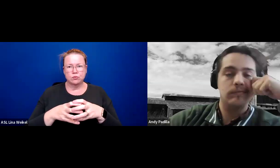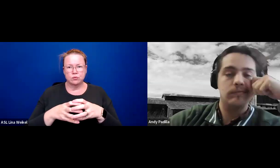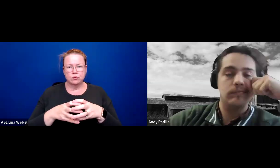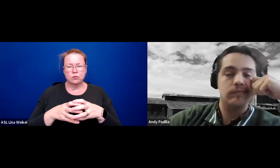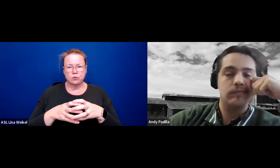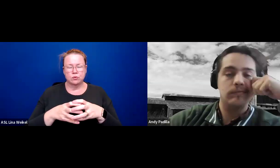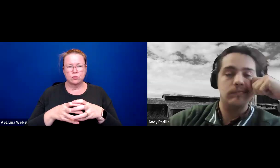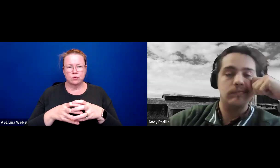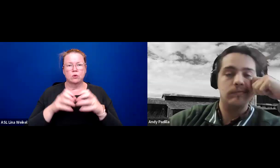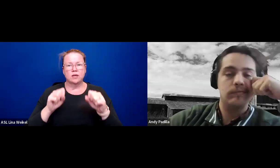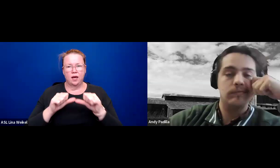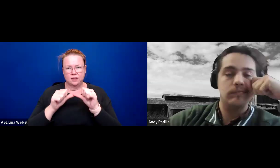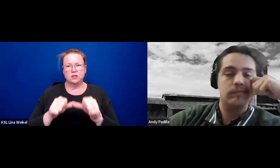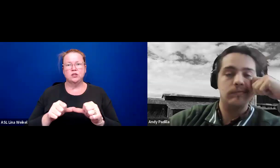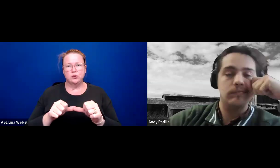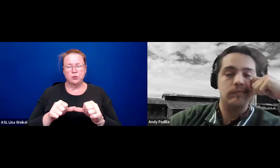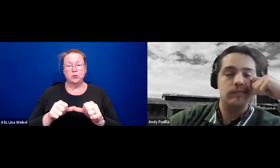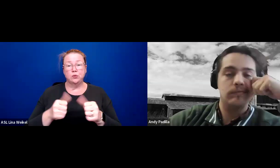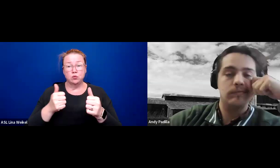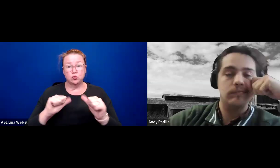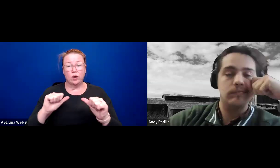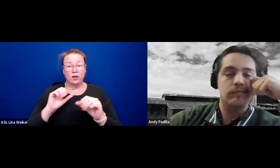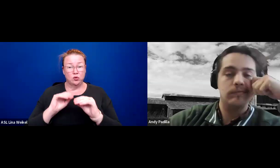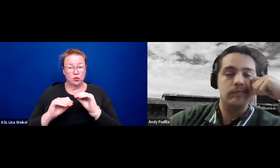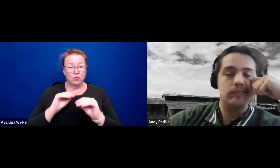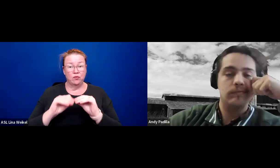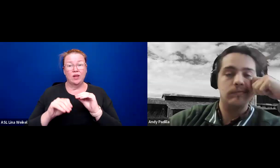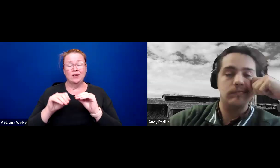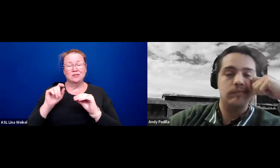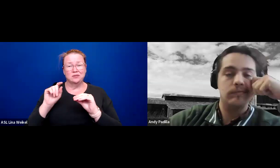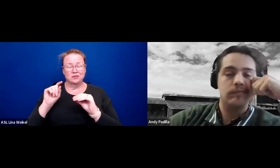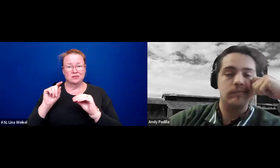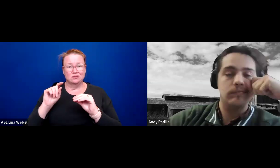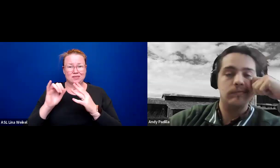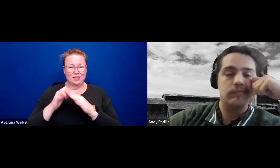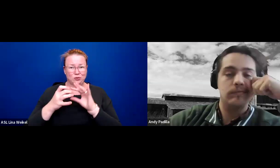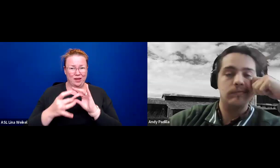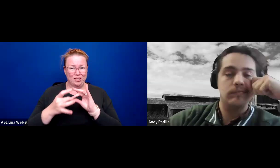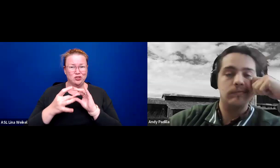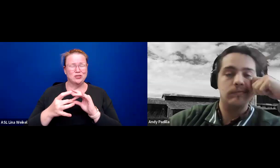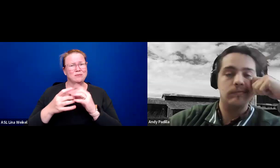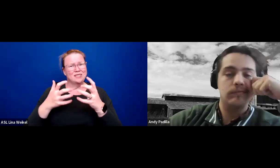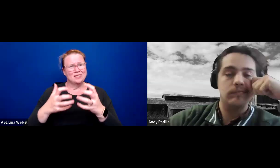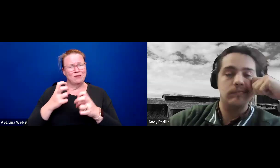Elissa w/ APRIL: to continue Elissa w/ APRIL: to try to mend those fences. And it, you know it's it's a heavy lift. Jennifer Simons: You guys do.